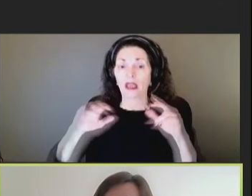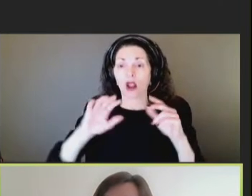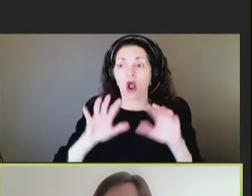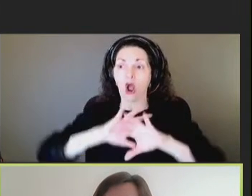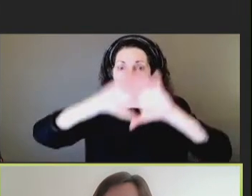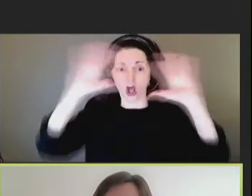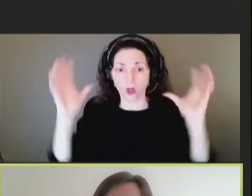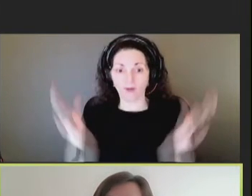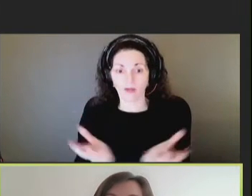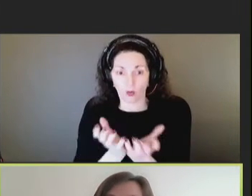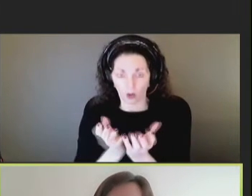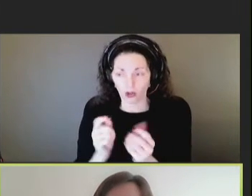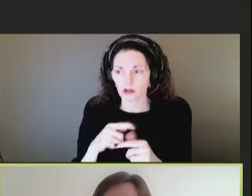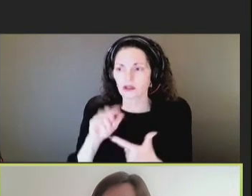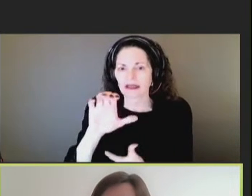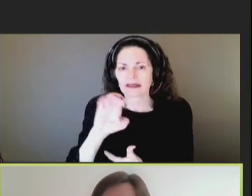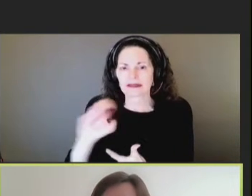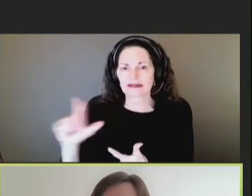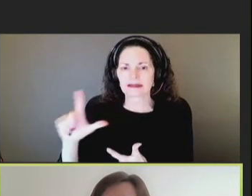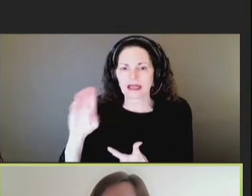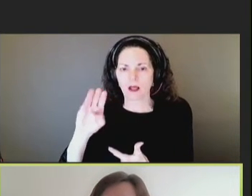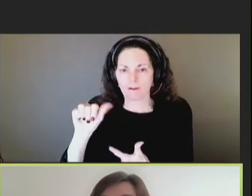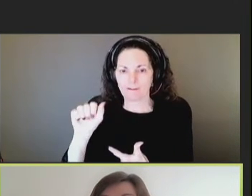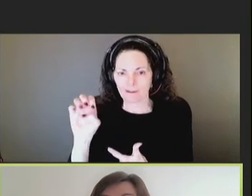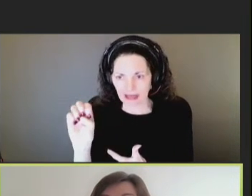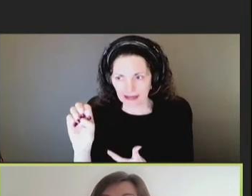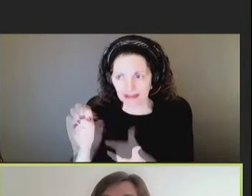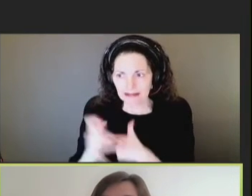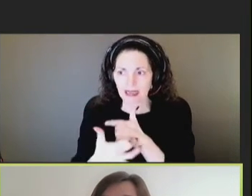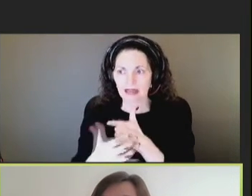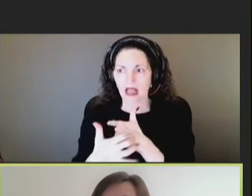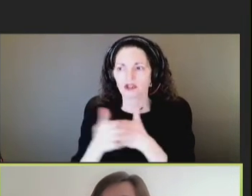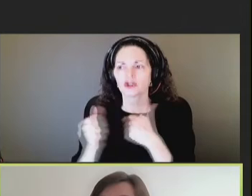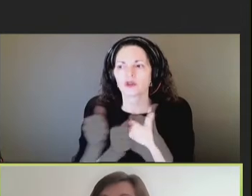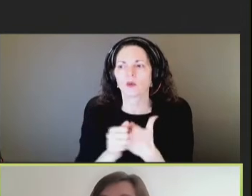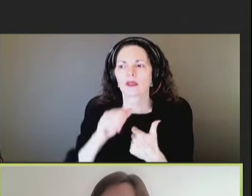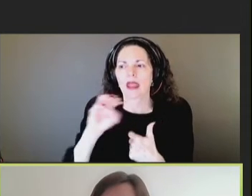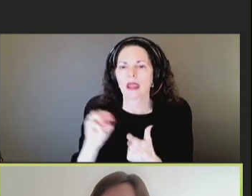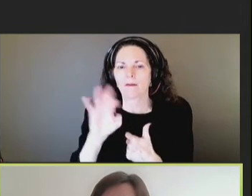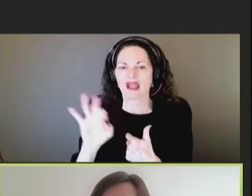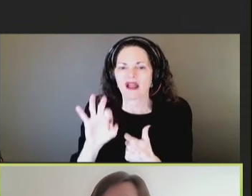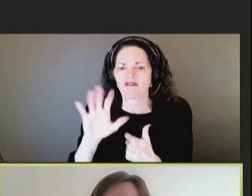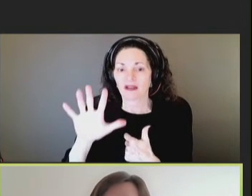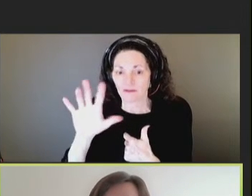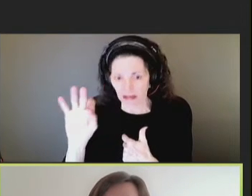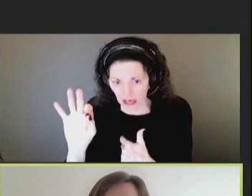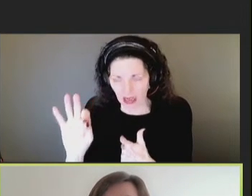technology with adjuvanted with MF59, out of the Holly Springs facility in